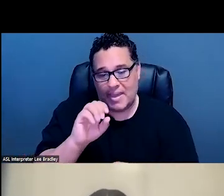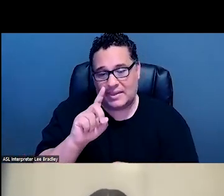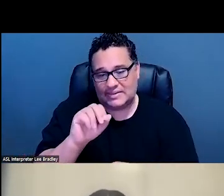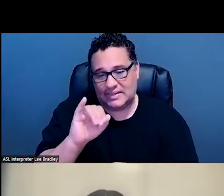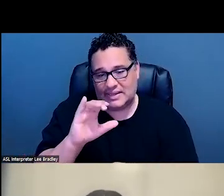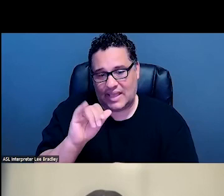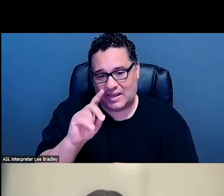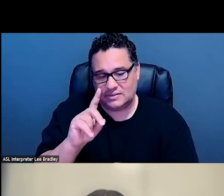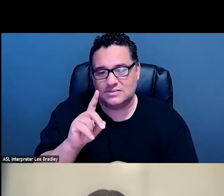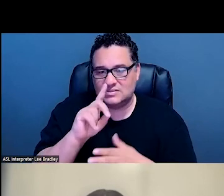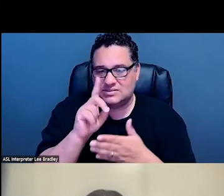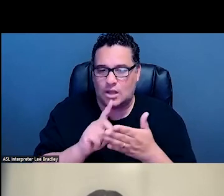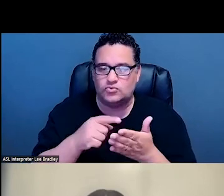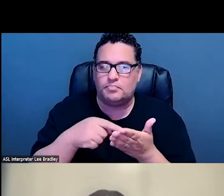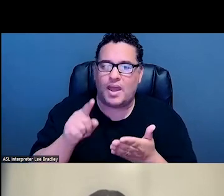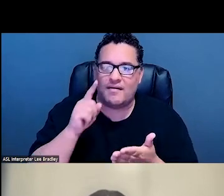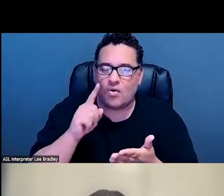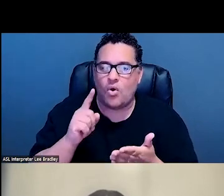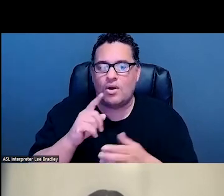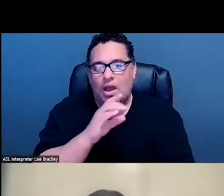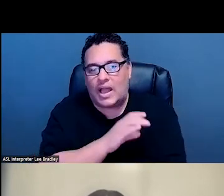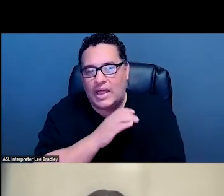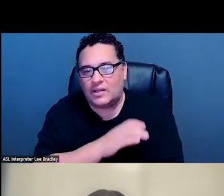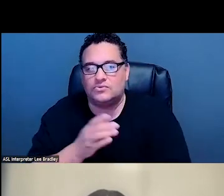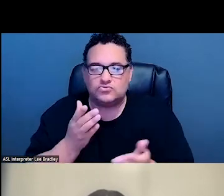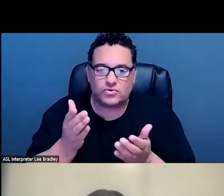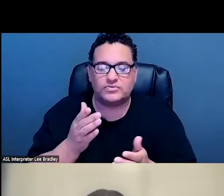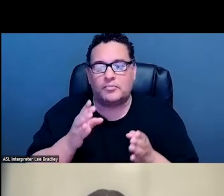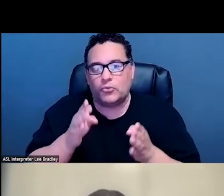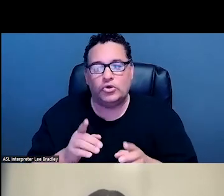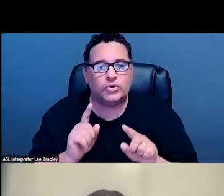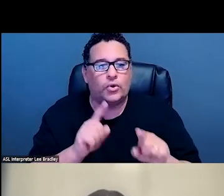SERVICES. CLINICAL SERVICES RIGHT. AN INDIVIDUAL GOES TO THEIR DOCTOR. AND THEN THE DOCTOR CAN,